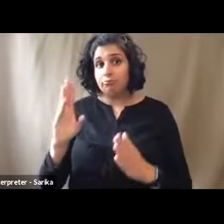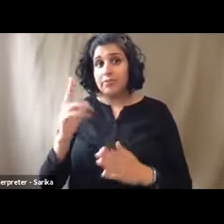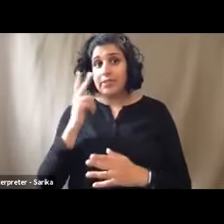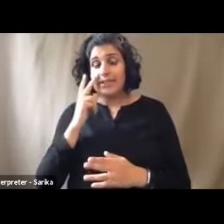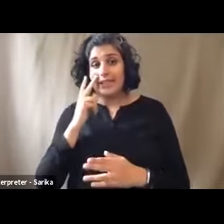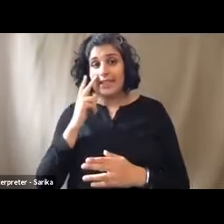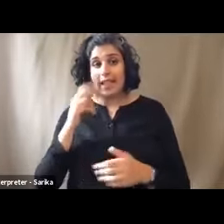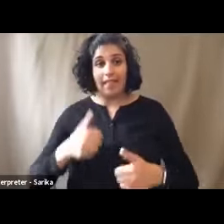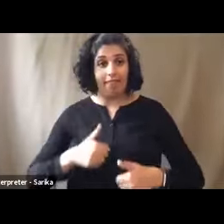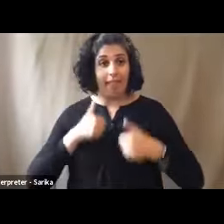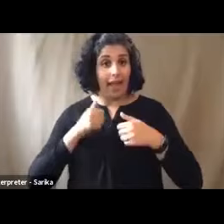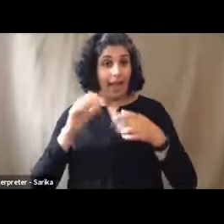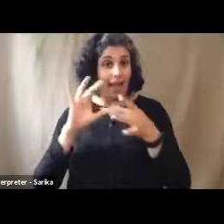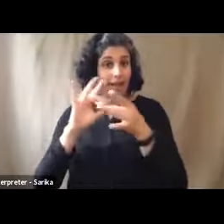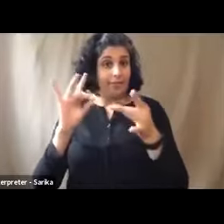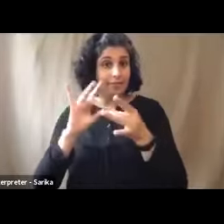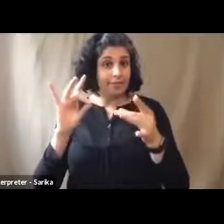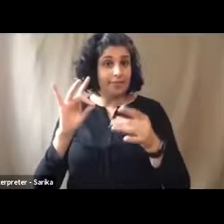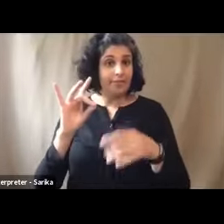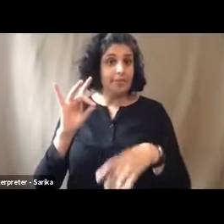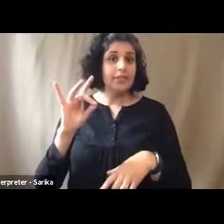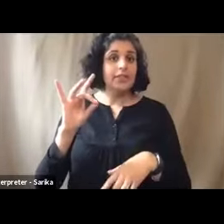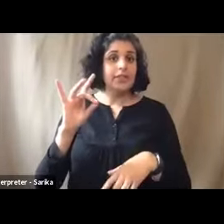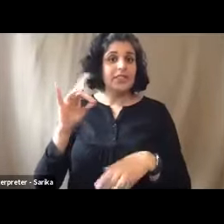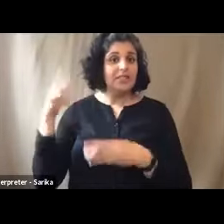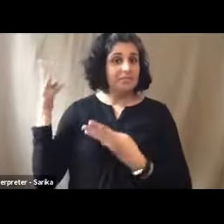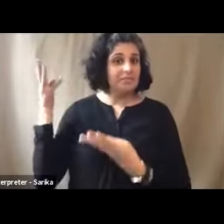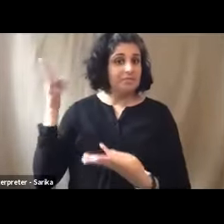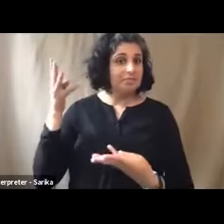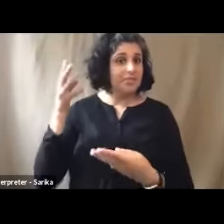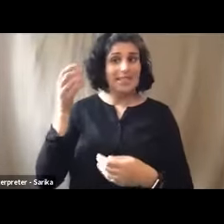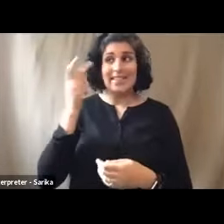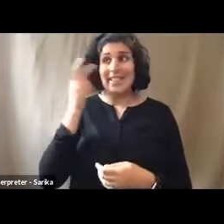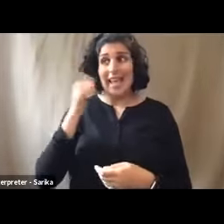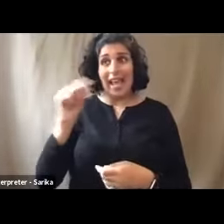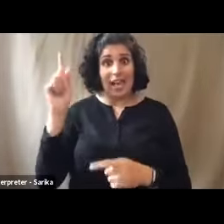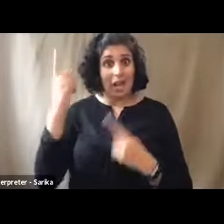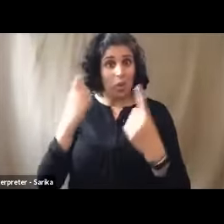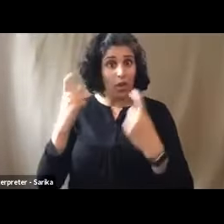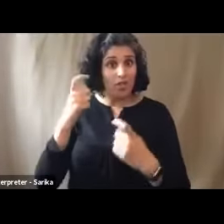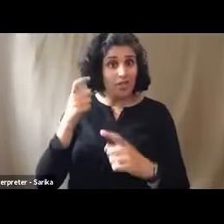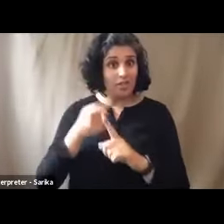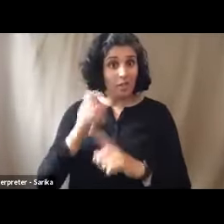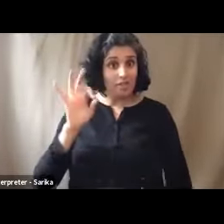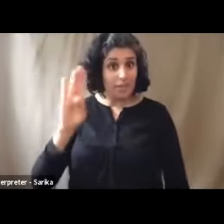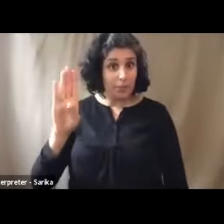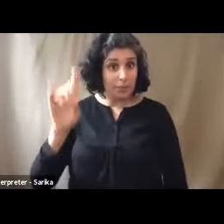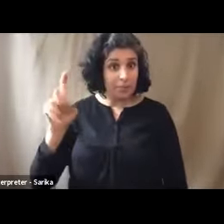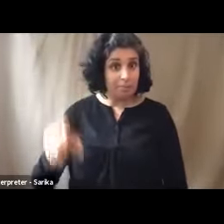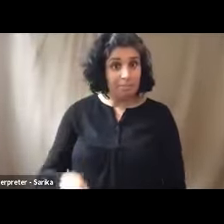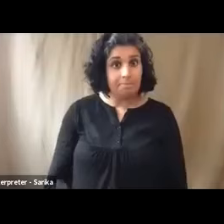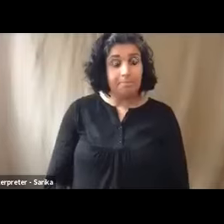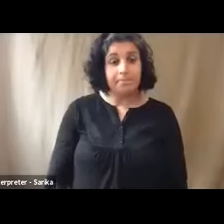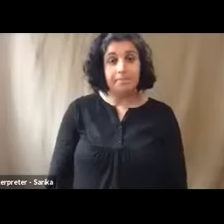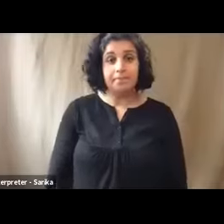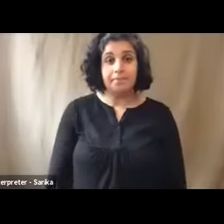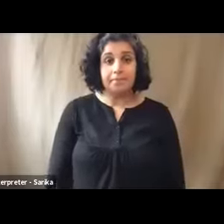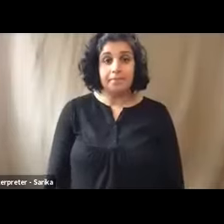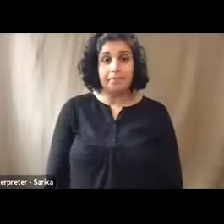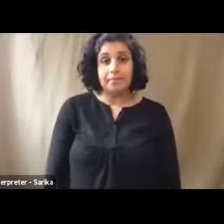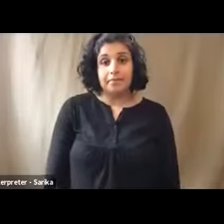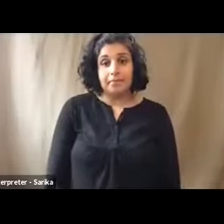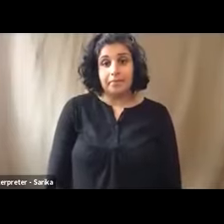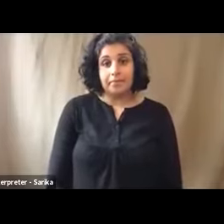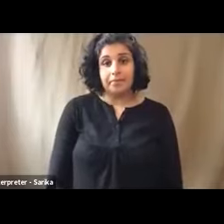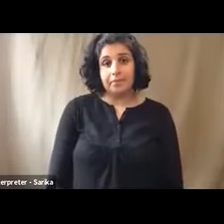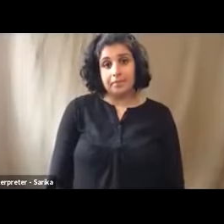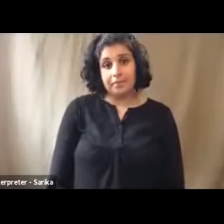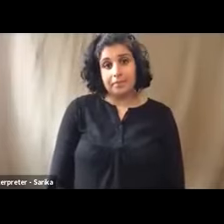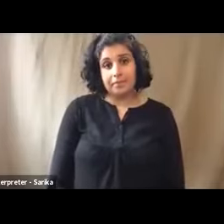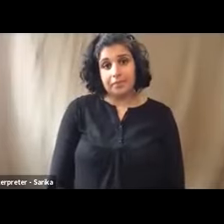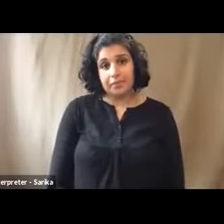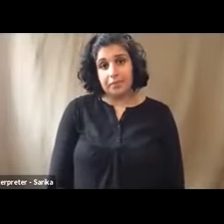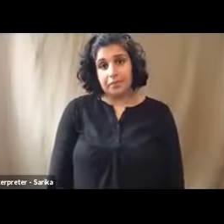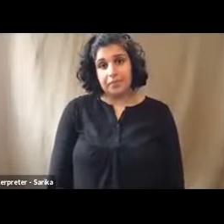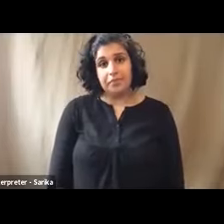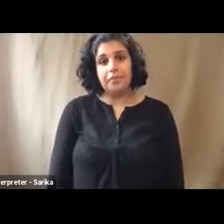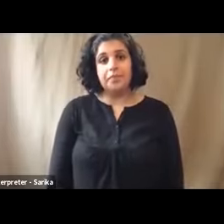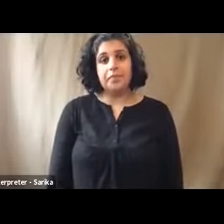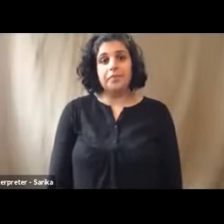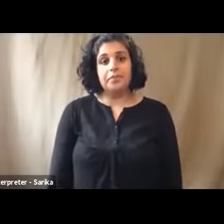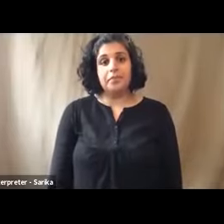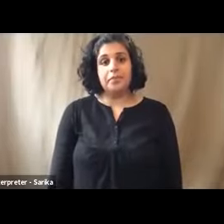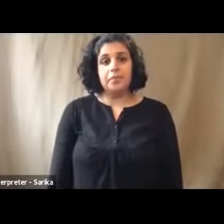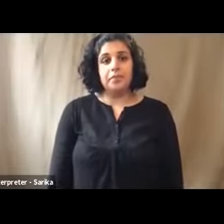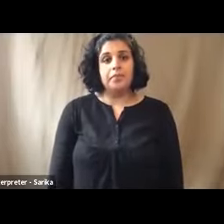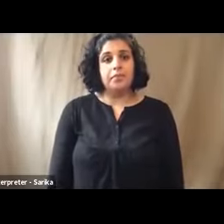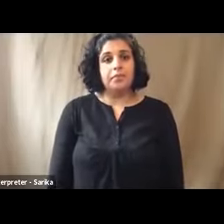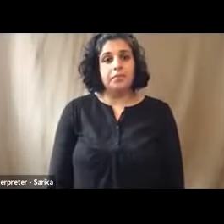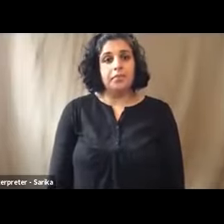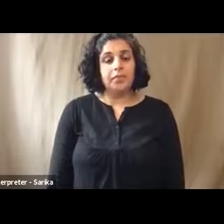there any questions from there?